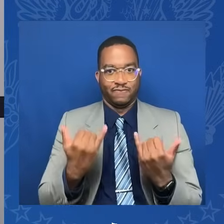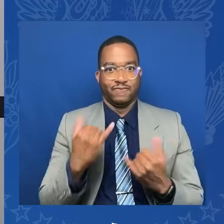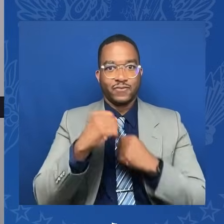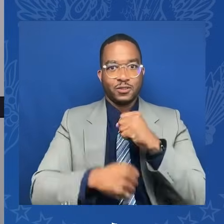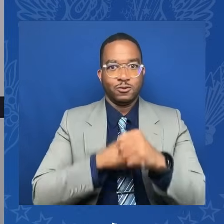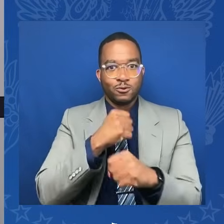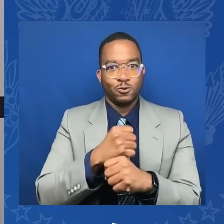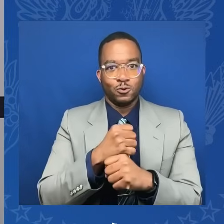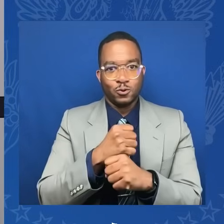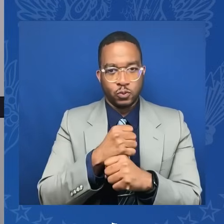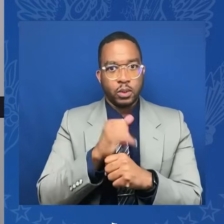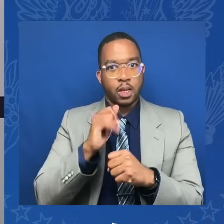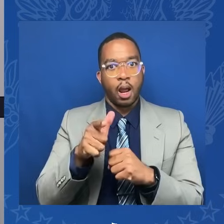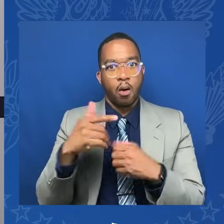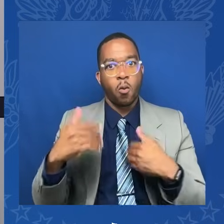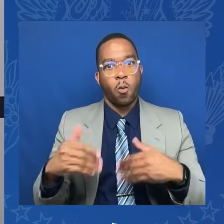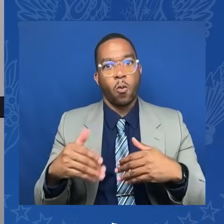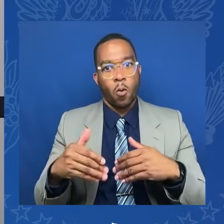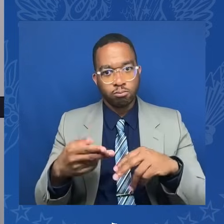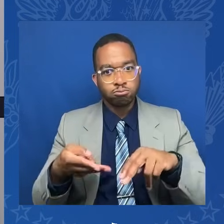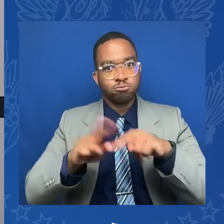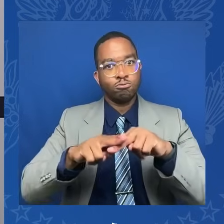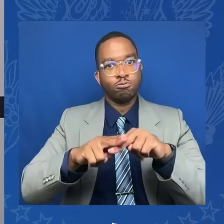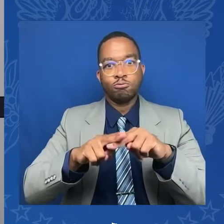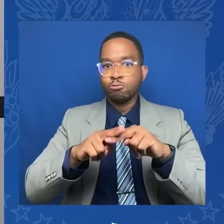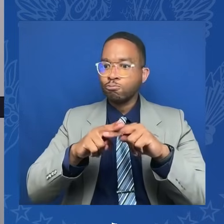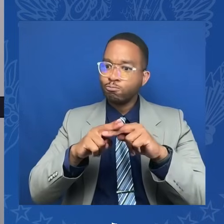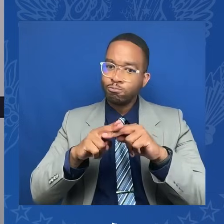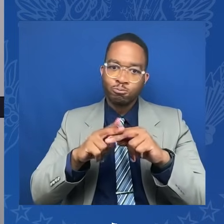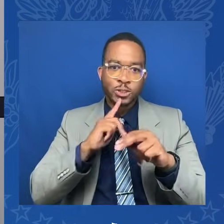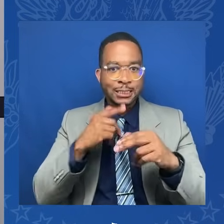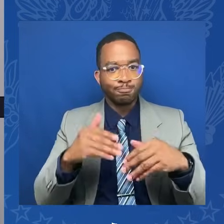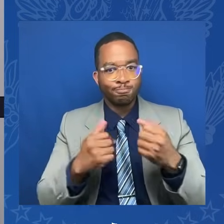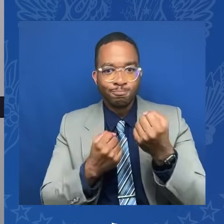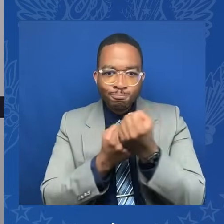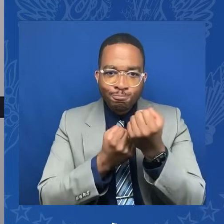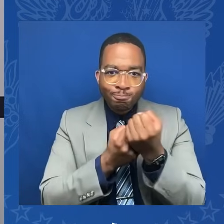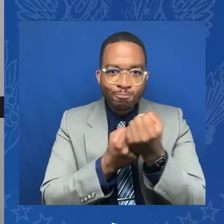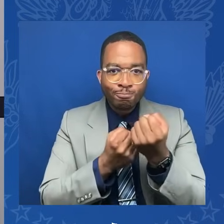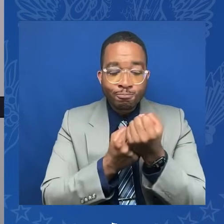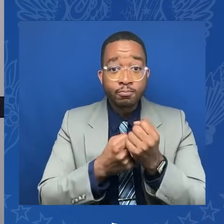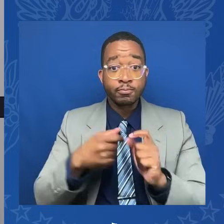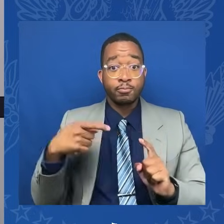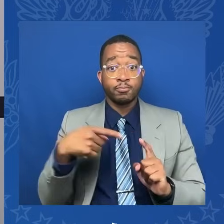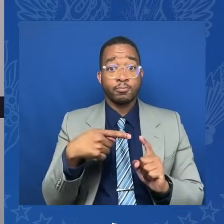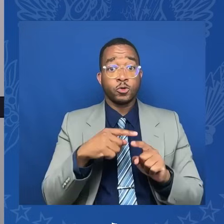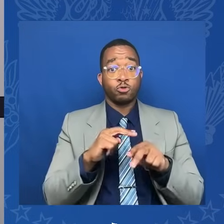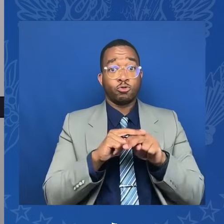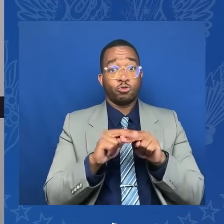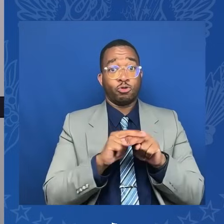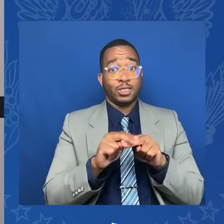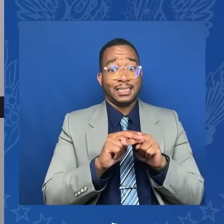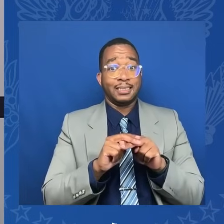between our railroad industries, and this is a sign of economical cooperation